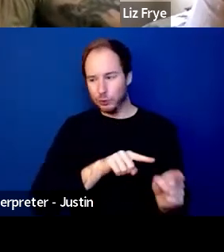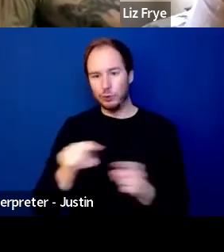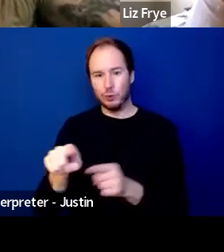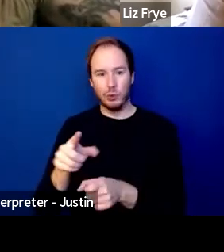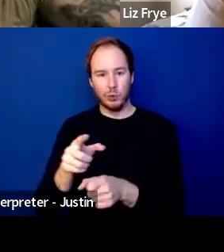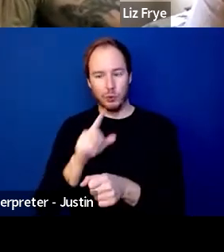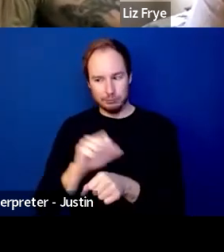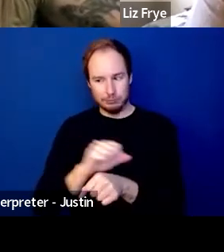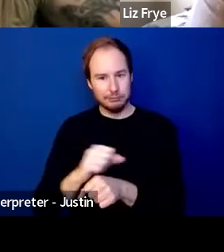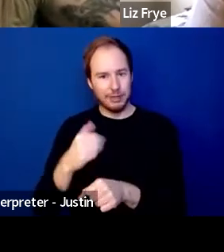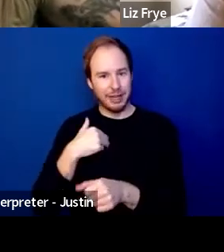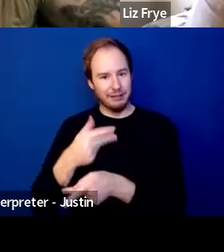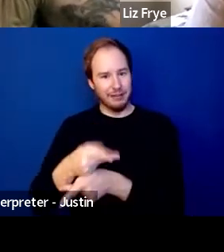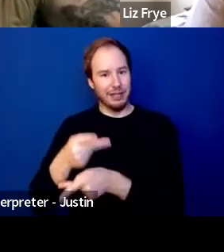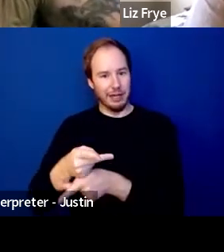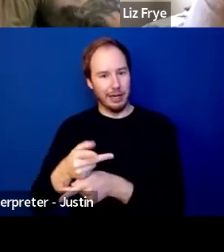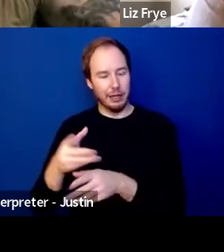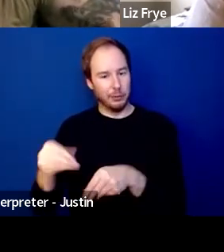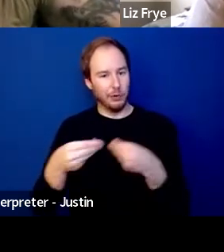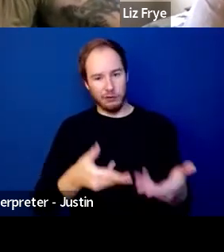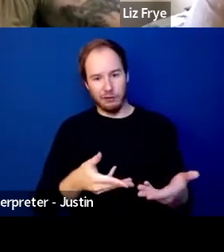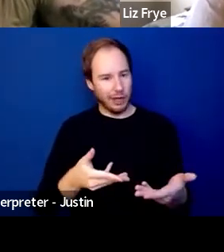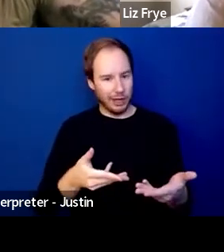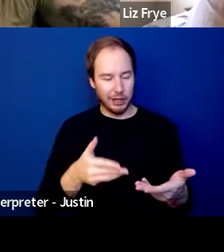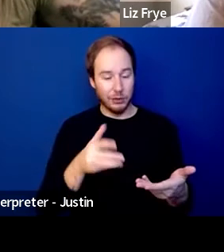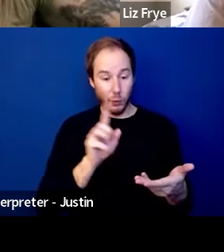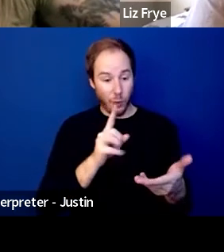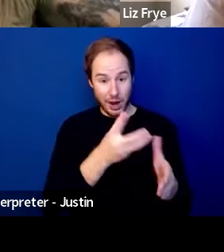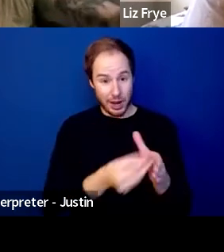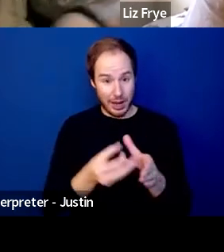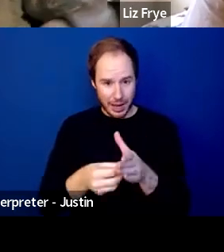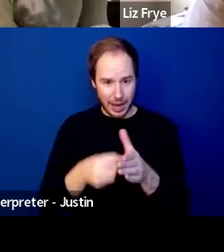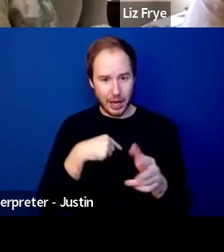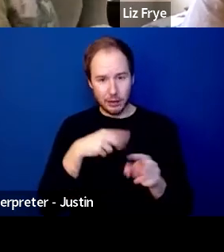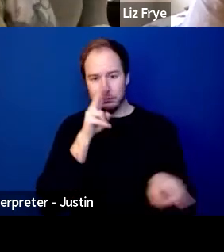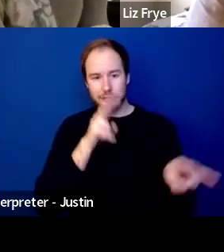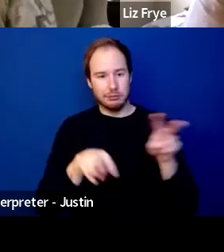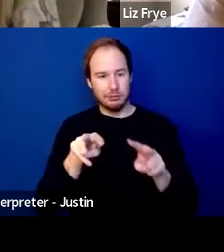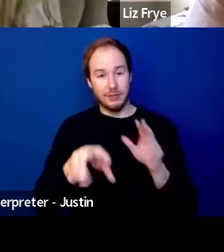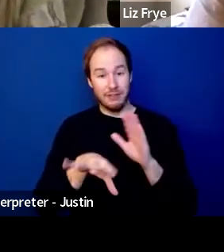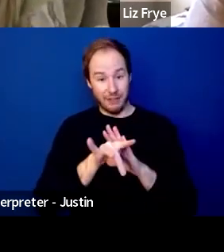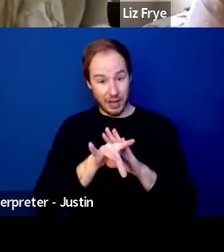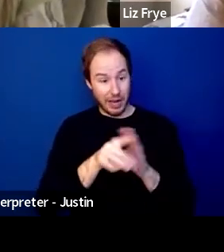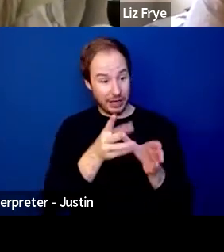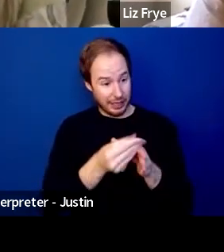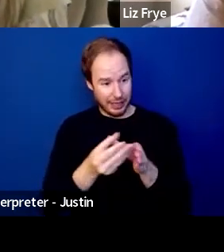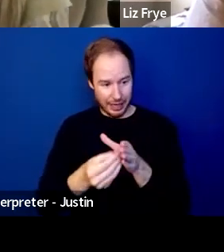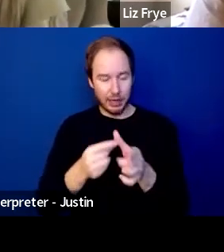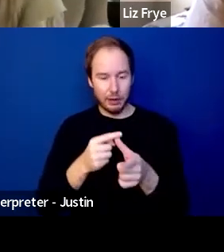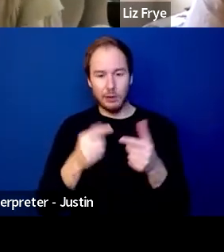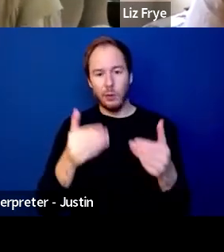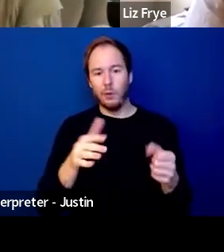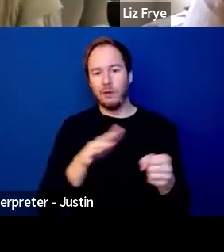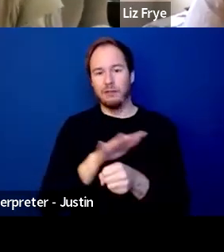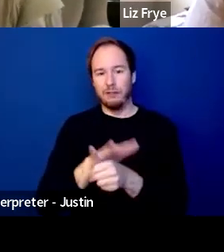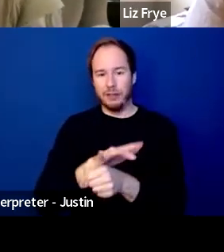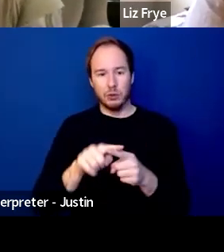And so really finding those gaps and figuring out what it is that we need to serve people experiencing homelessness